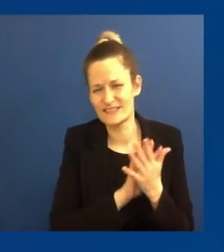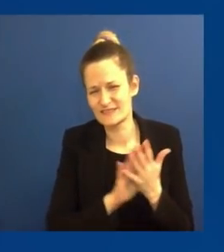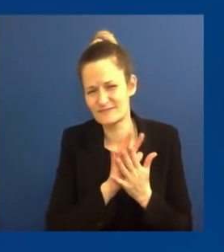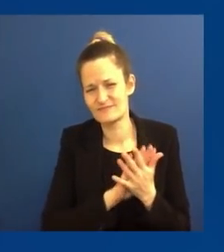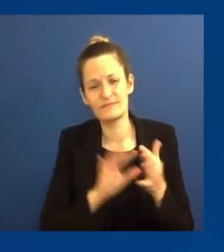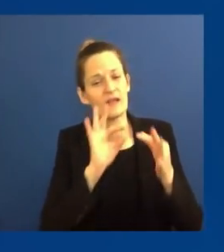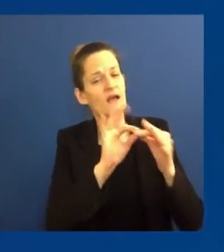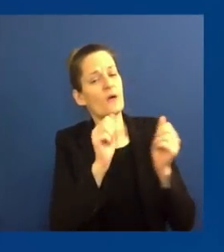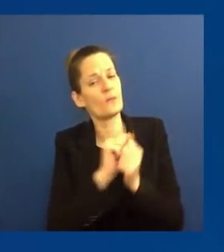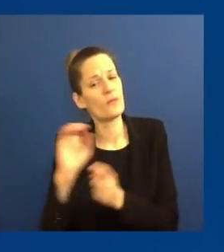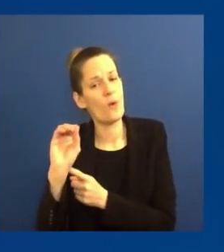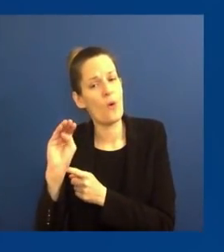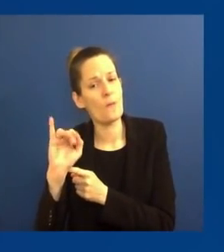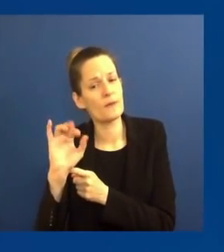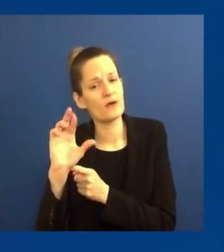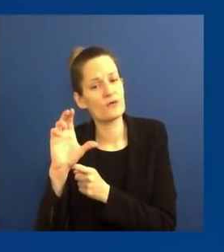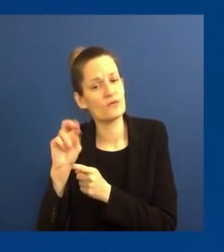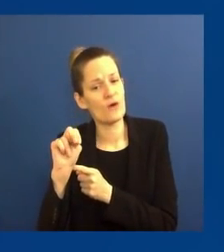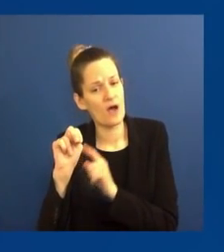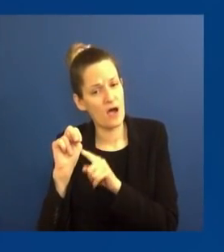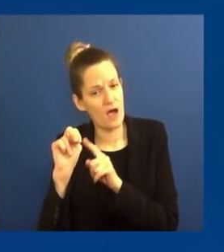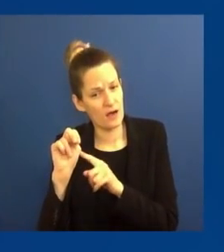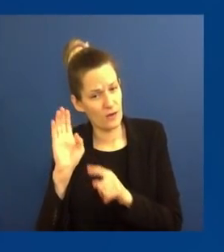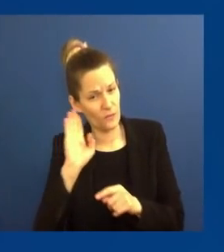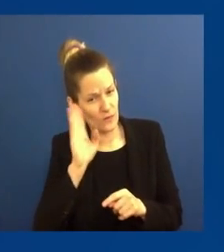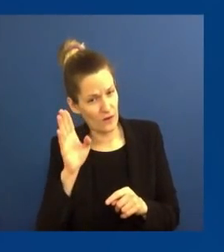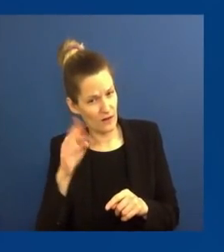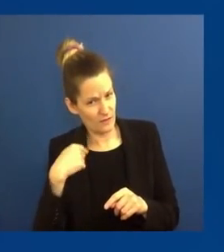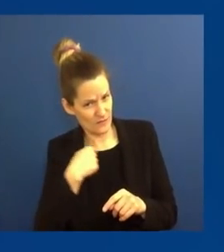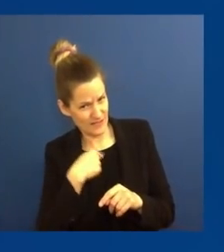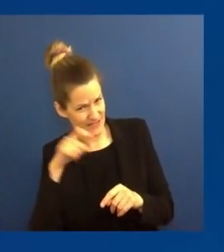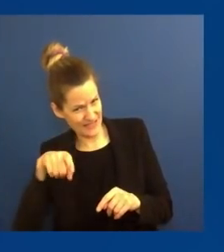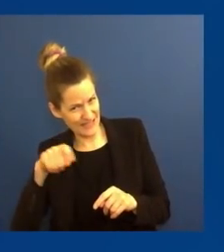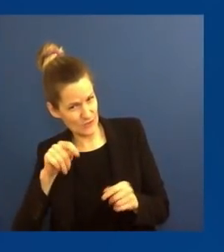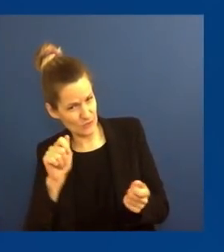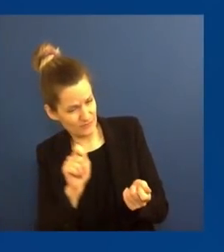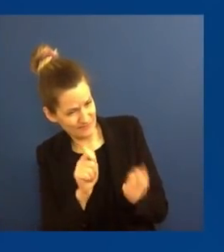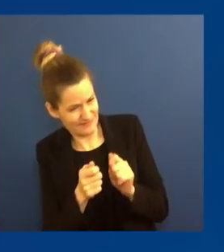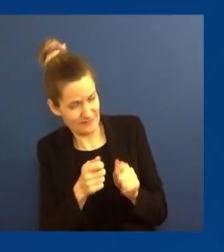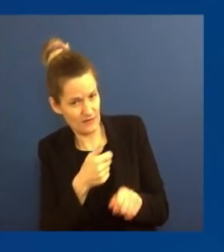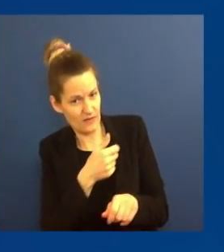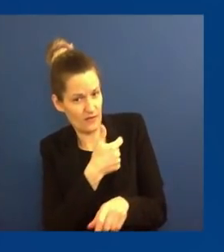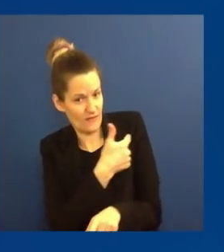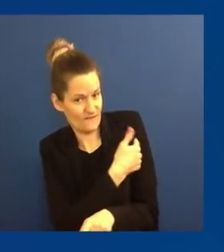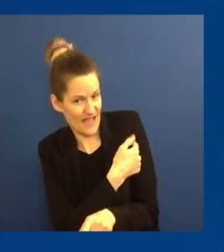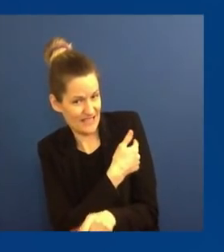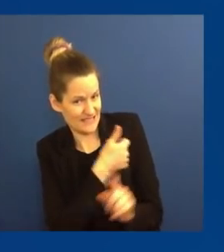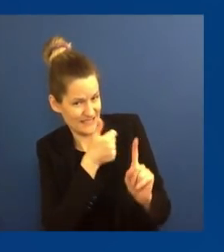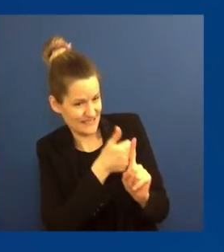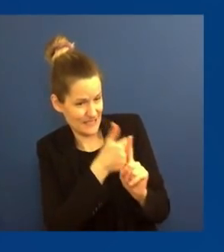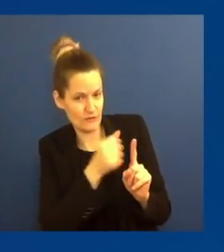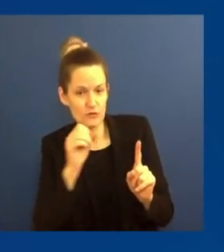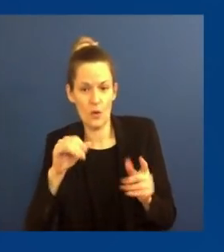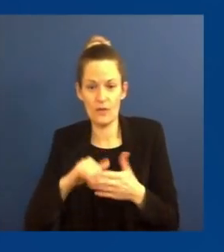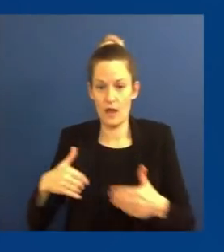Will they need to show neutralizing antibody data against Omicron too? Dr. Fauci: Well, the broad answer to your question, Meg,